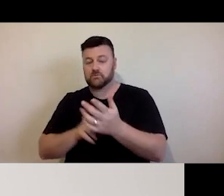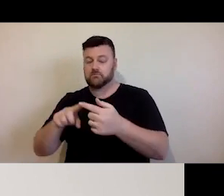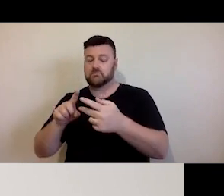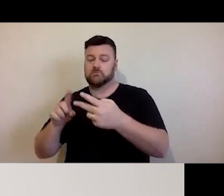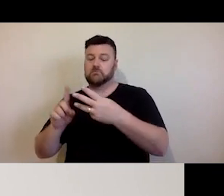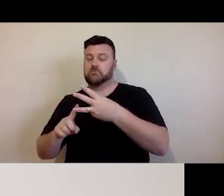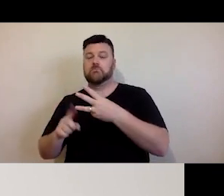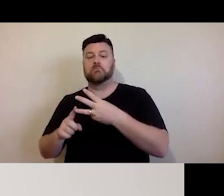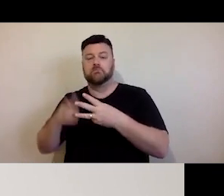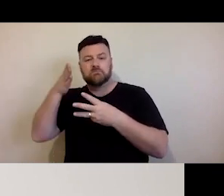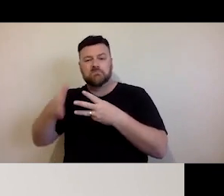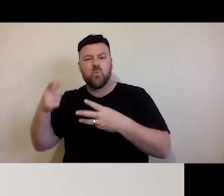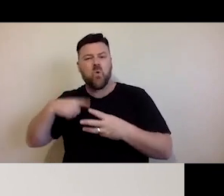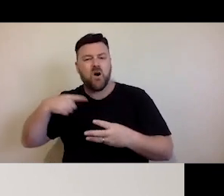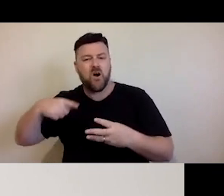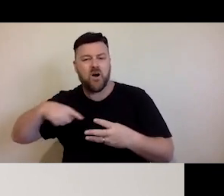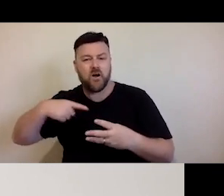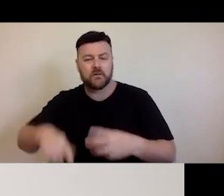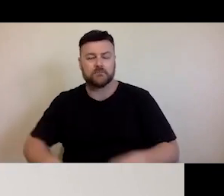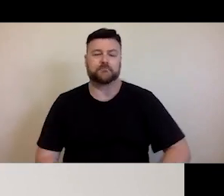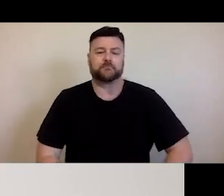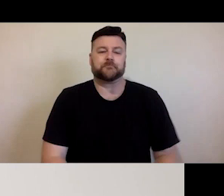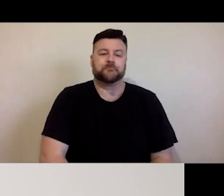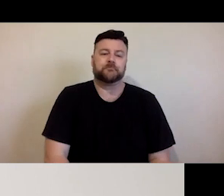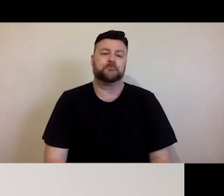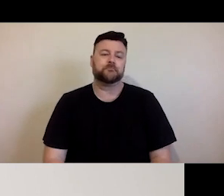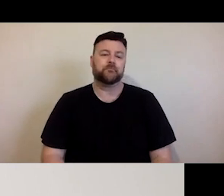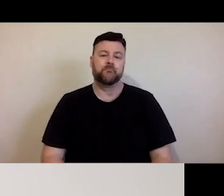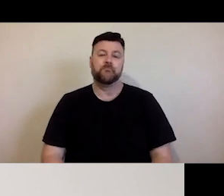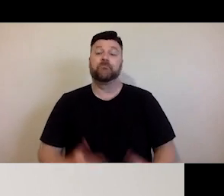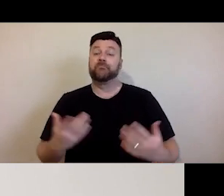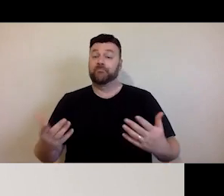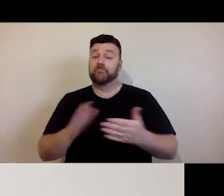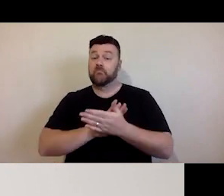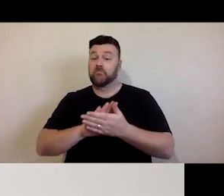Regarding hybrid - hybrid is about working Interculturally that can